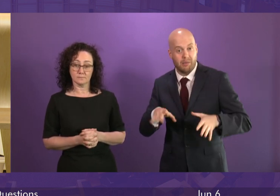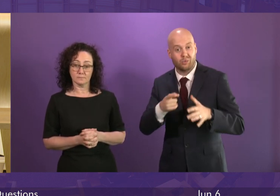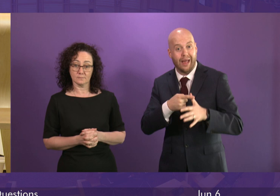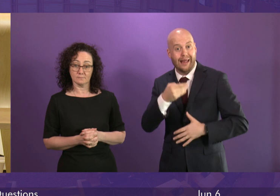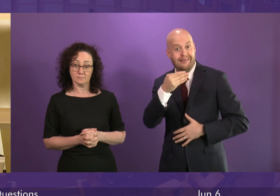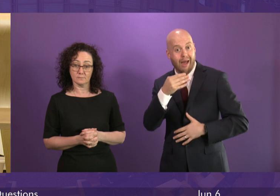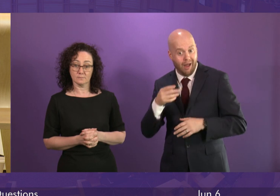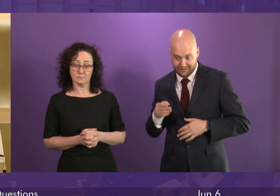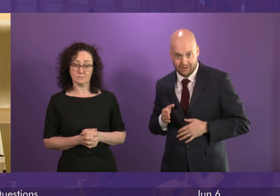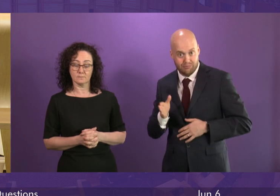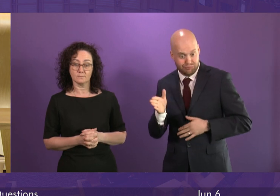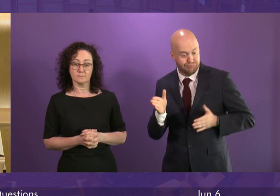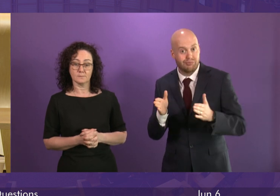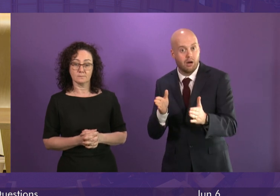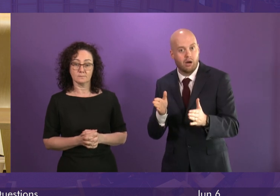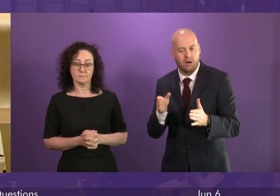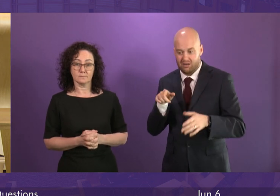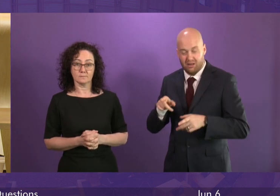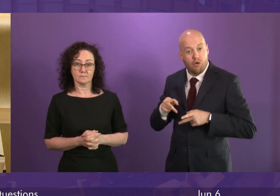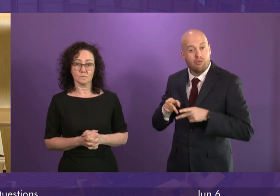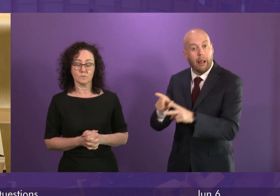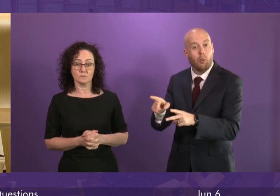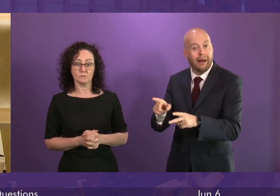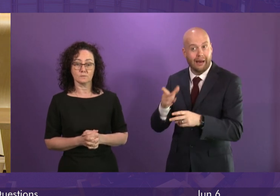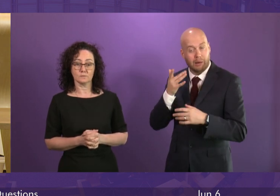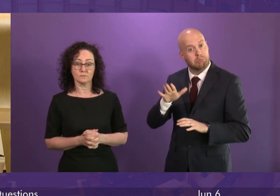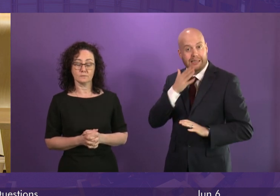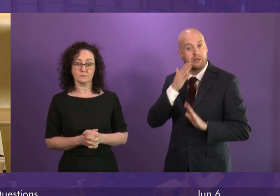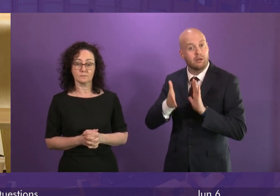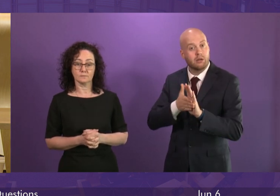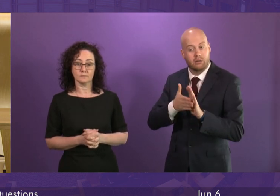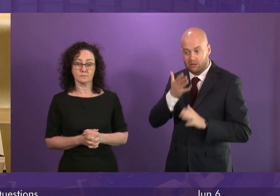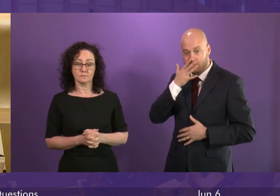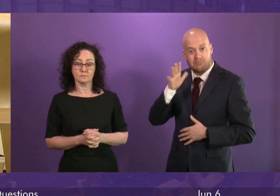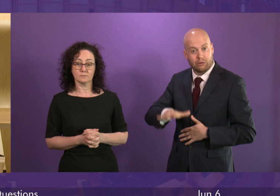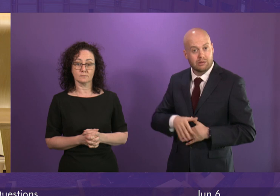an antiquated embarrassment. Dualling and electrifying that line could be done for a